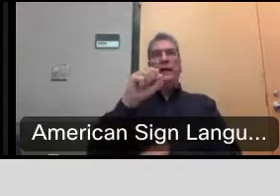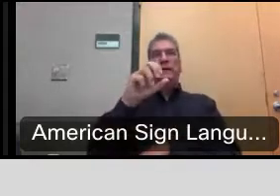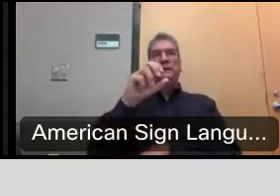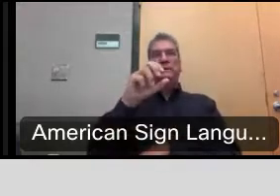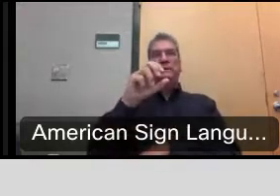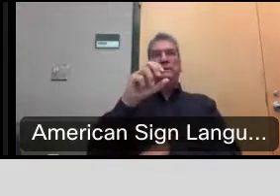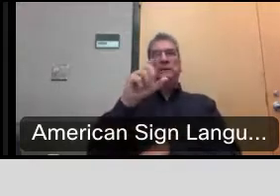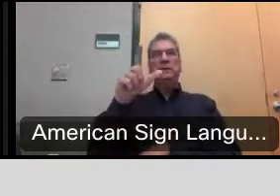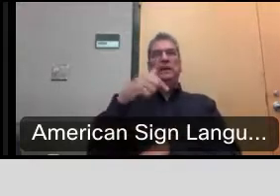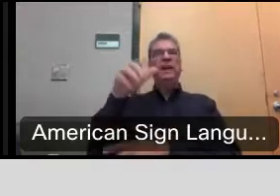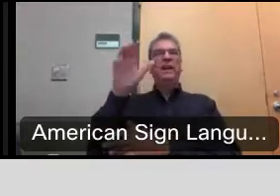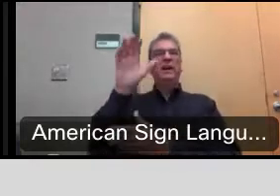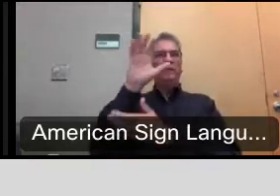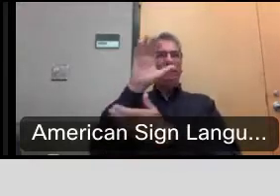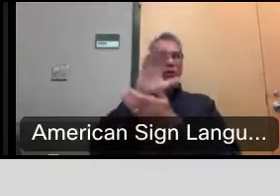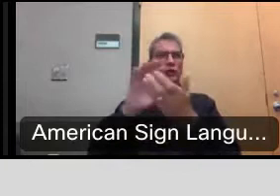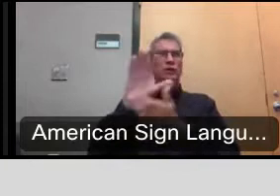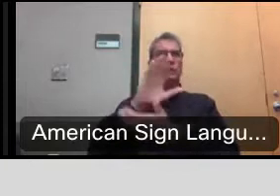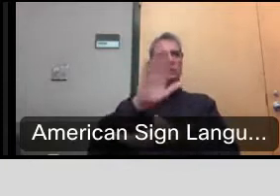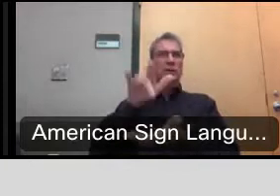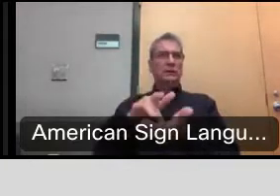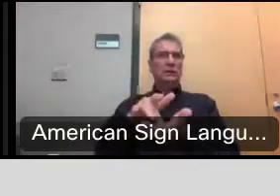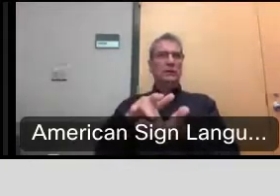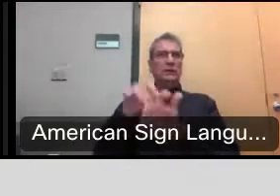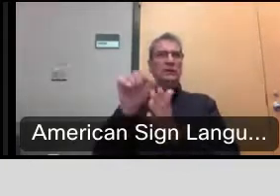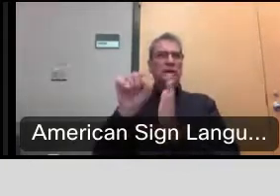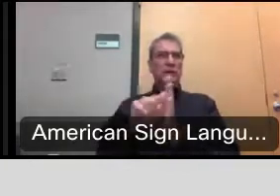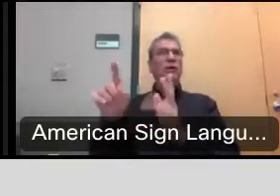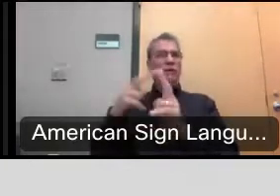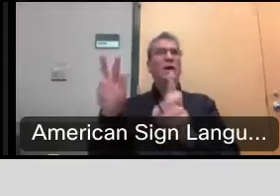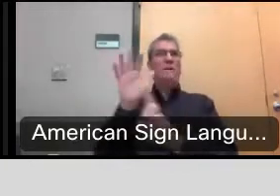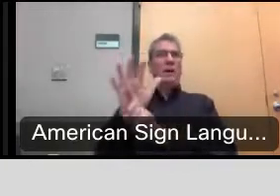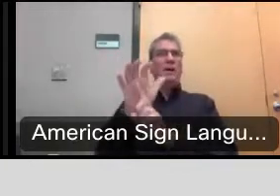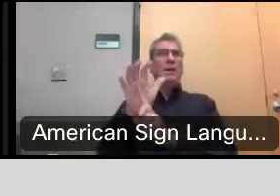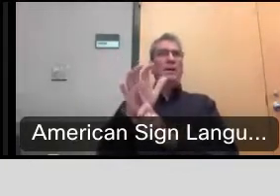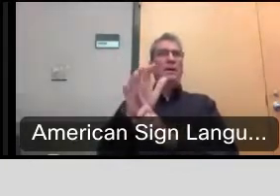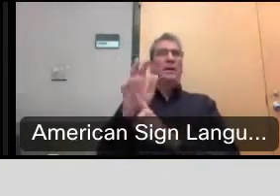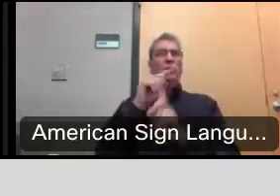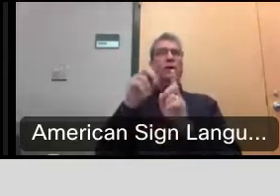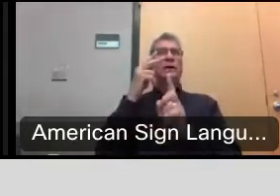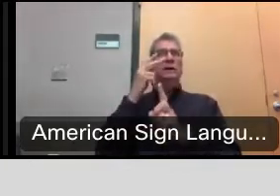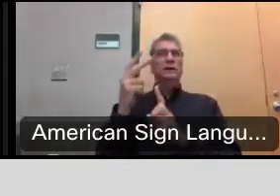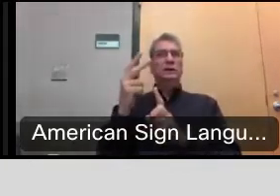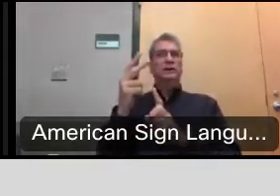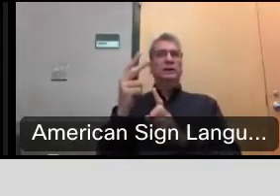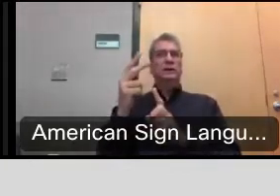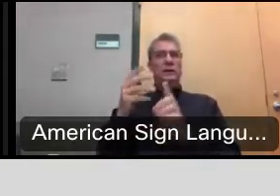centers that we had around the state and there were very popular. It was very interesting to see if you will kind of the uptake, particularly of monoclonal